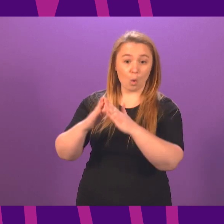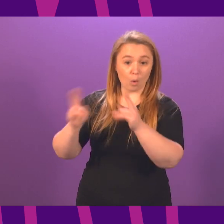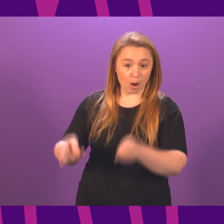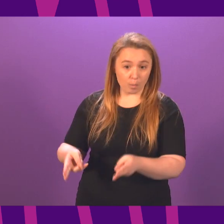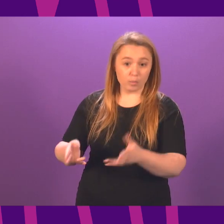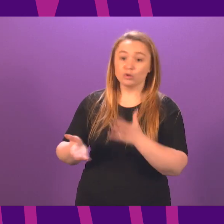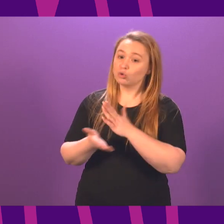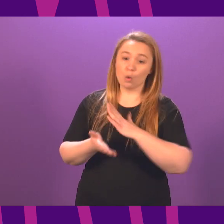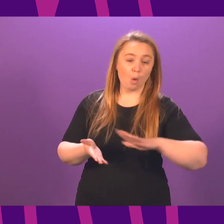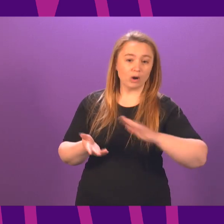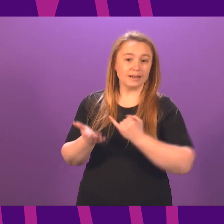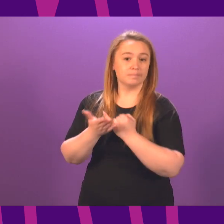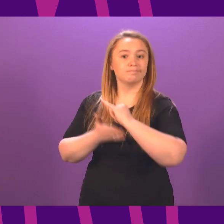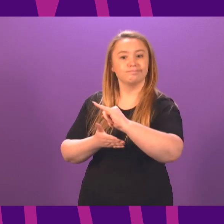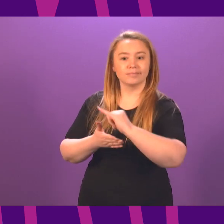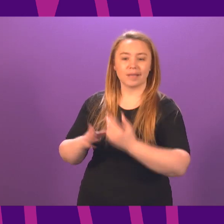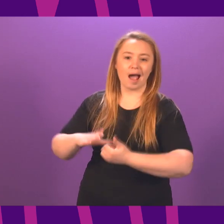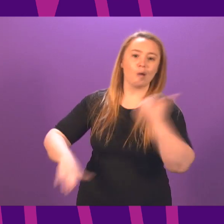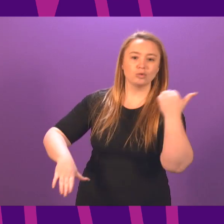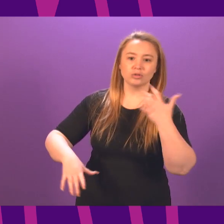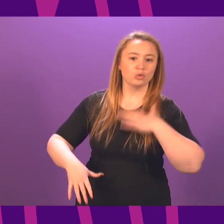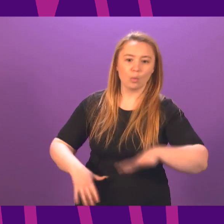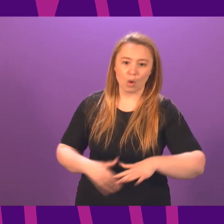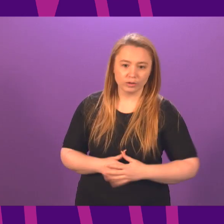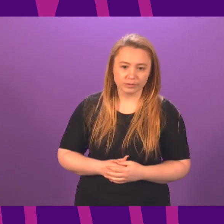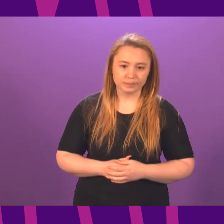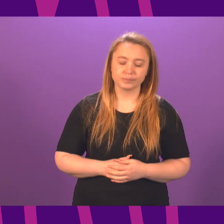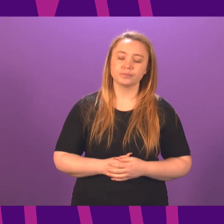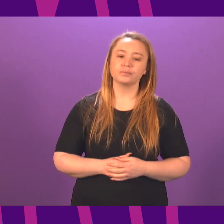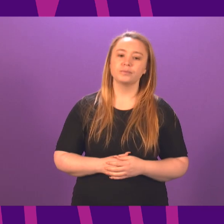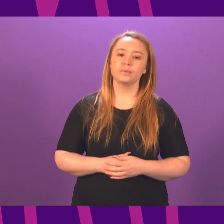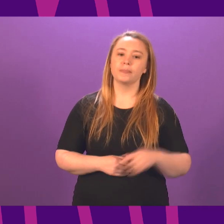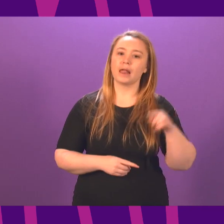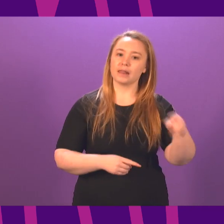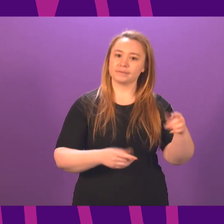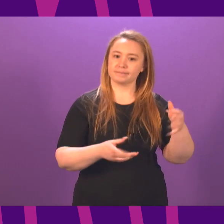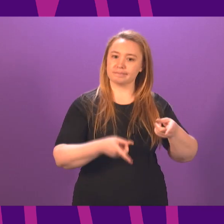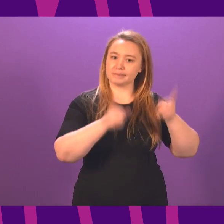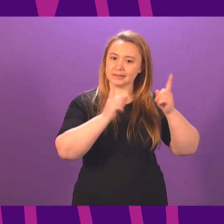Minister for Local Government, Housing and Planning, who is sitting not far away from him, I am sure that the minister would be happy to look into the matter and respond to him directly